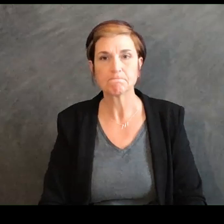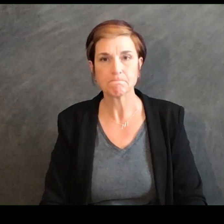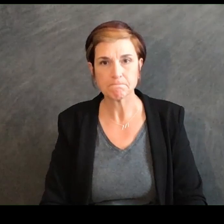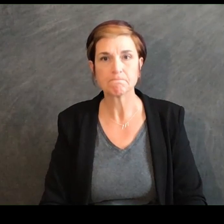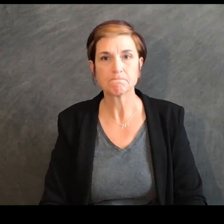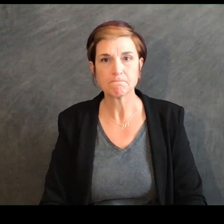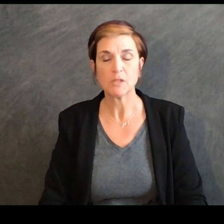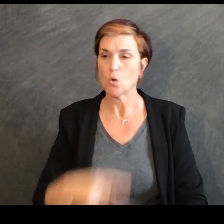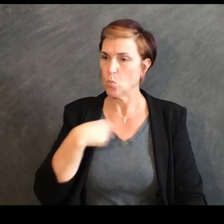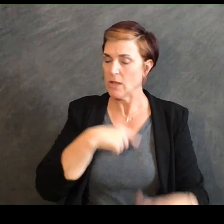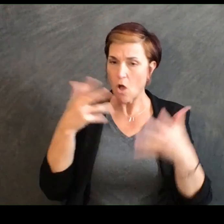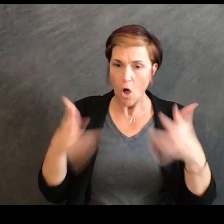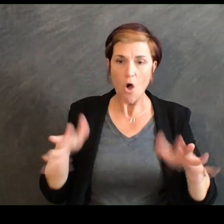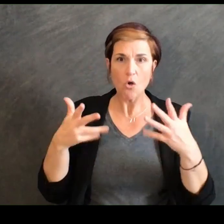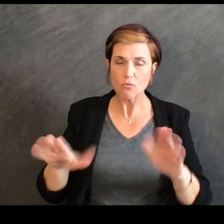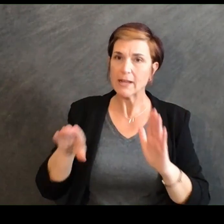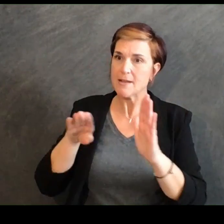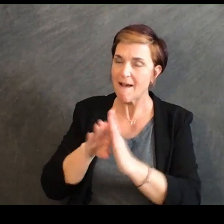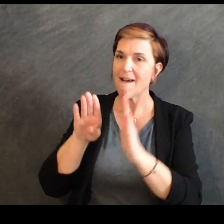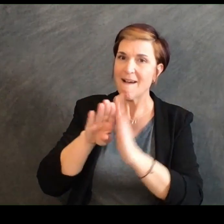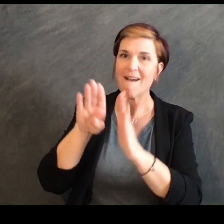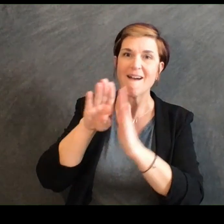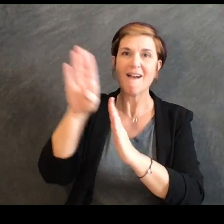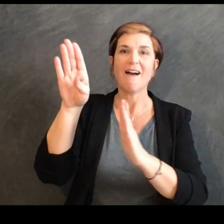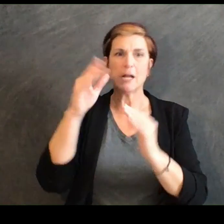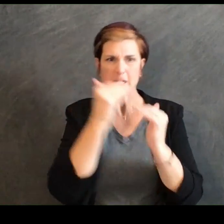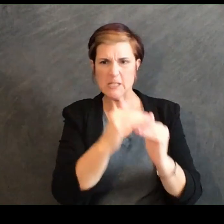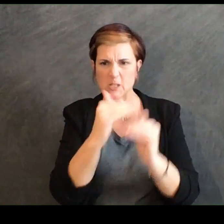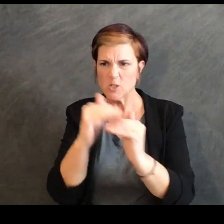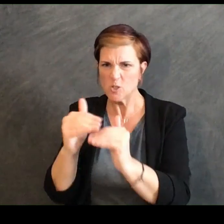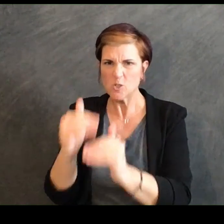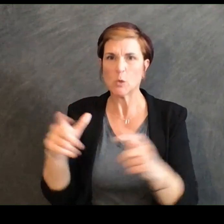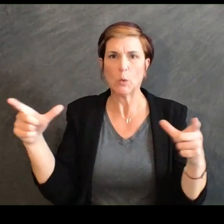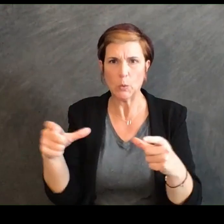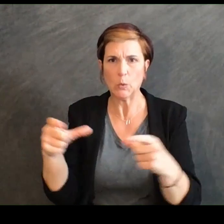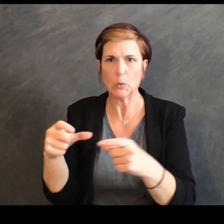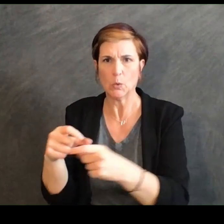and frankly the numbers because the steps that have been taken or at a level